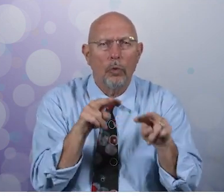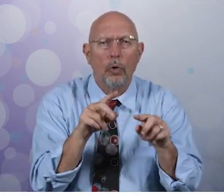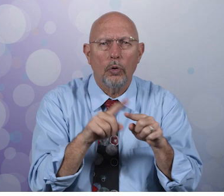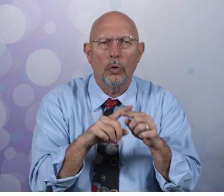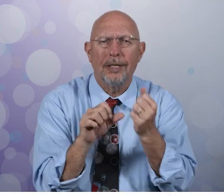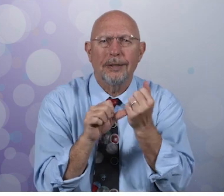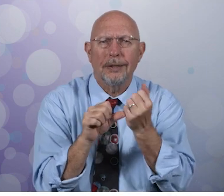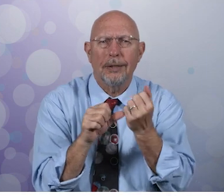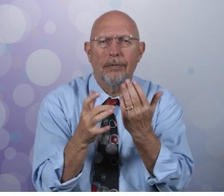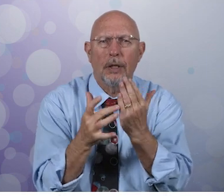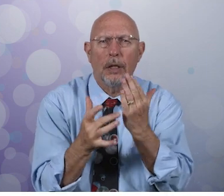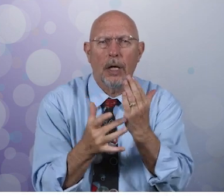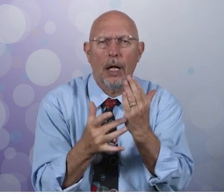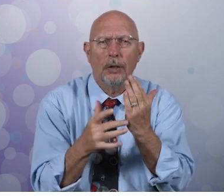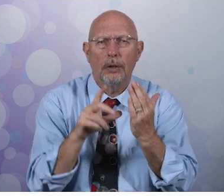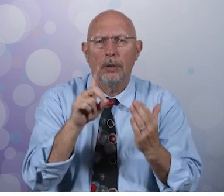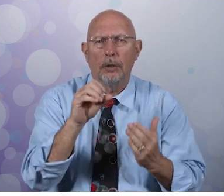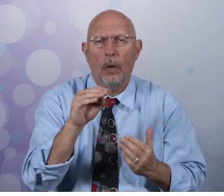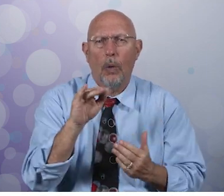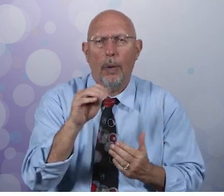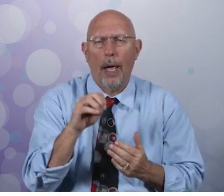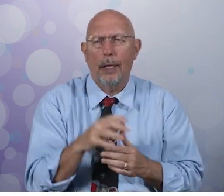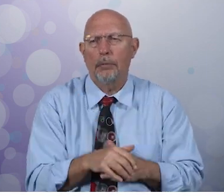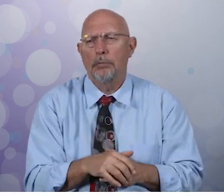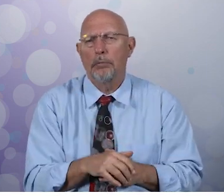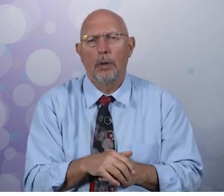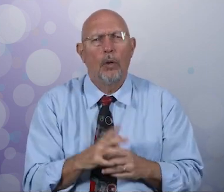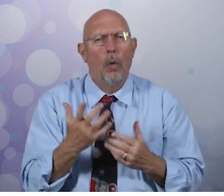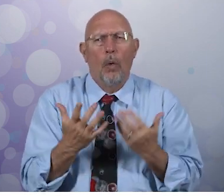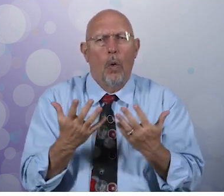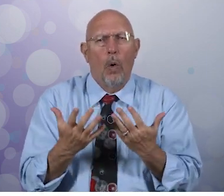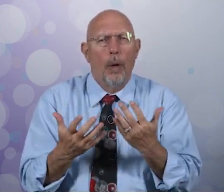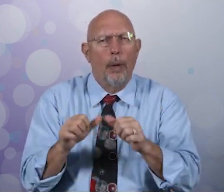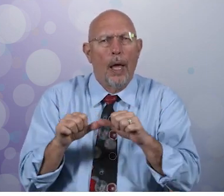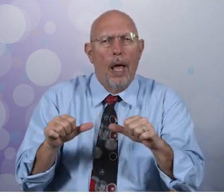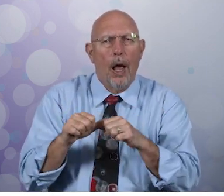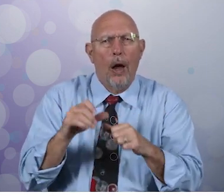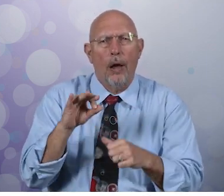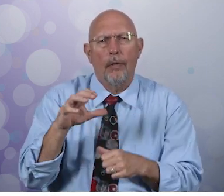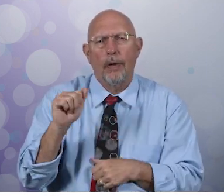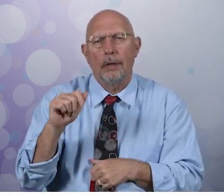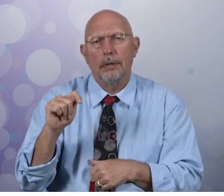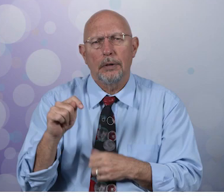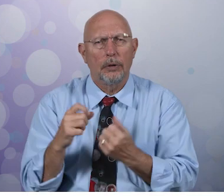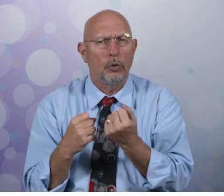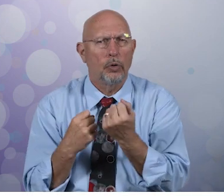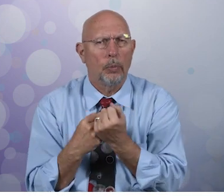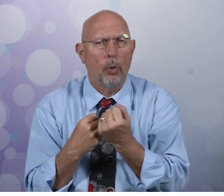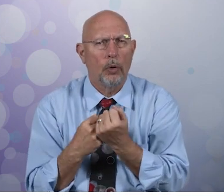Technology domains or the areas of AT supports and evaluation